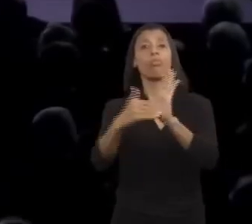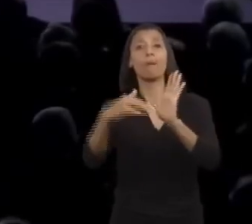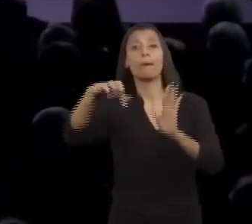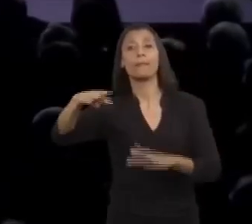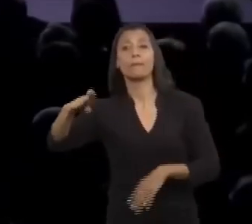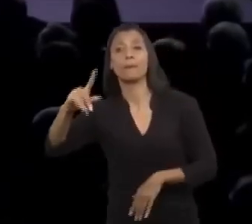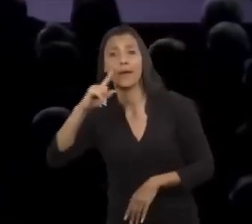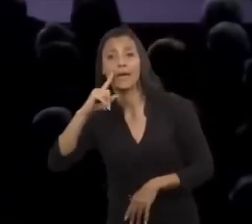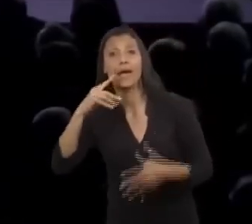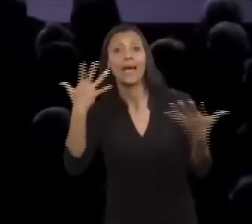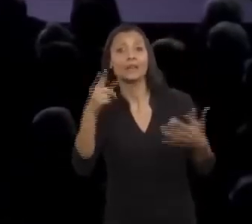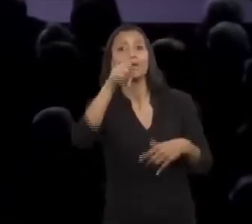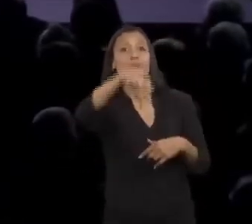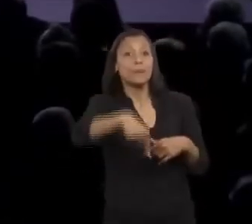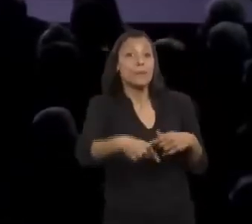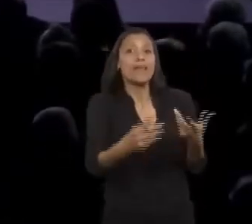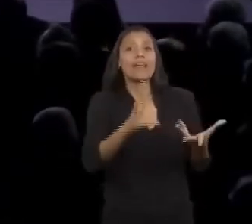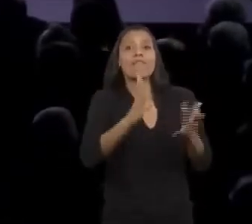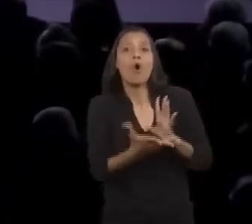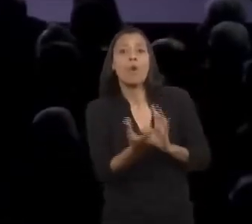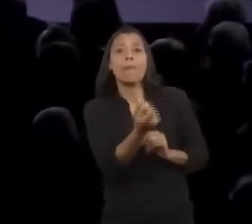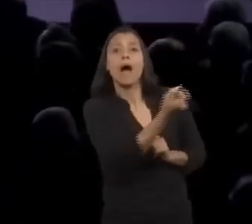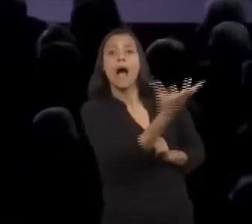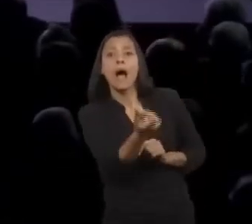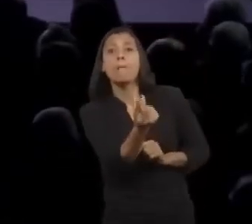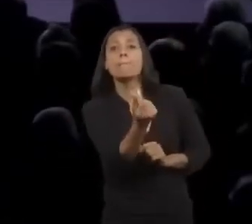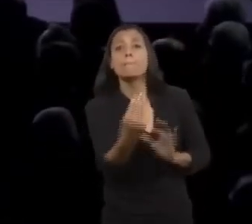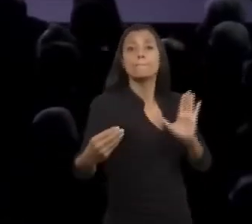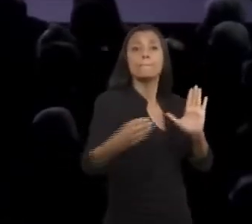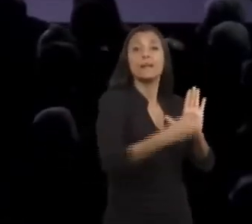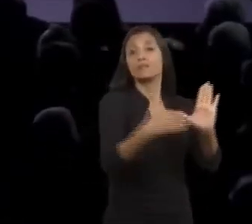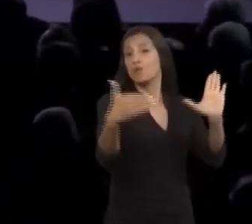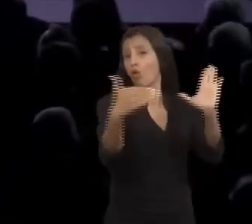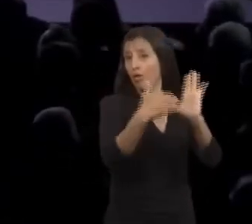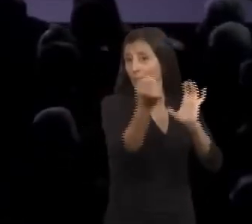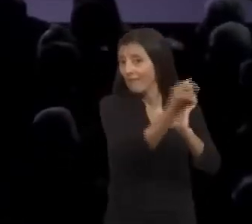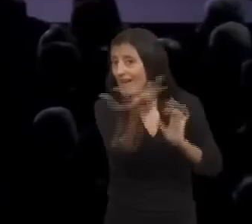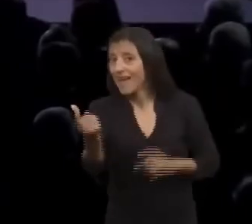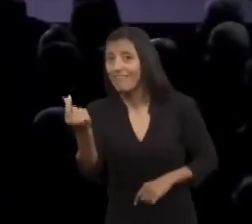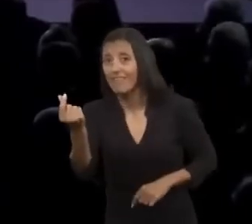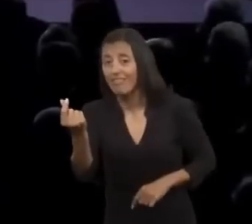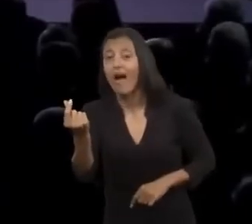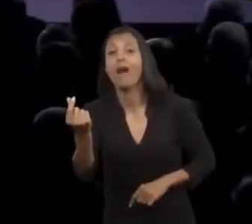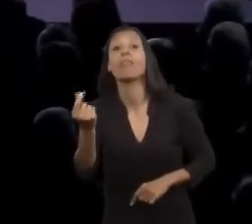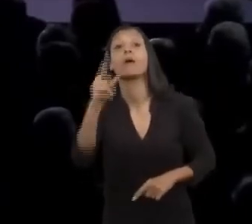and that would imply that the price level is the amount of money